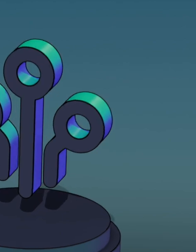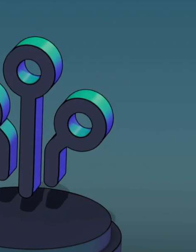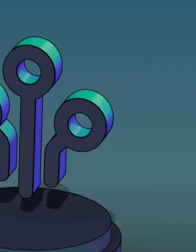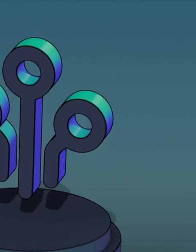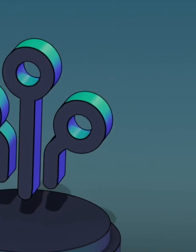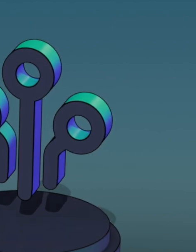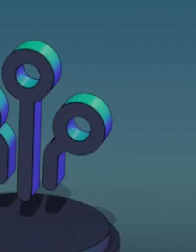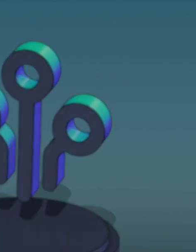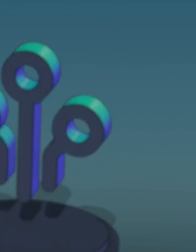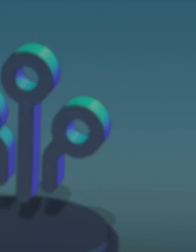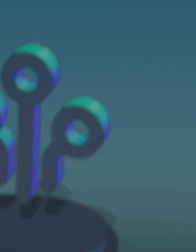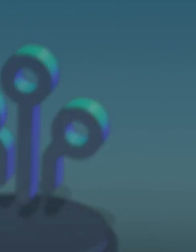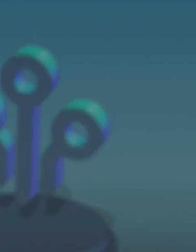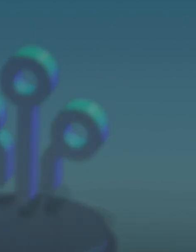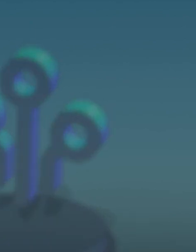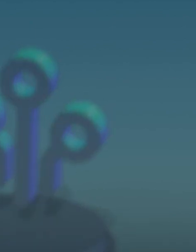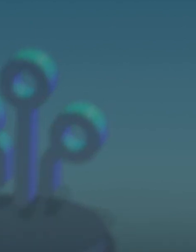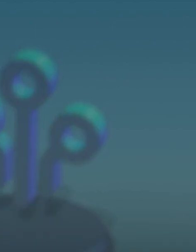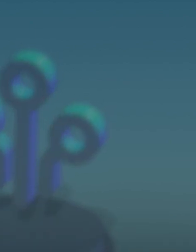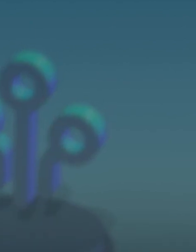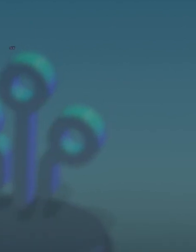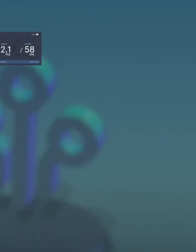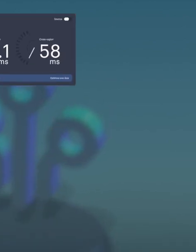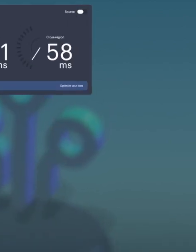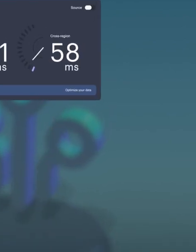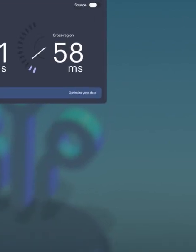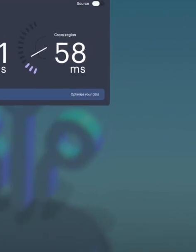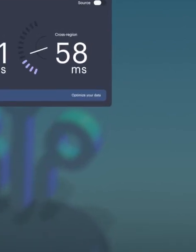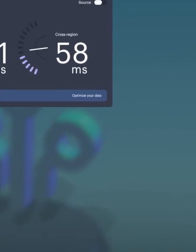balancing performance, cost, and network parameters.